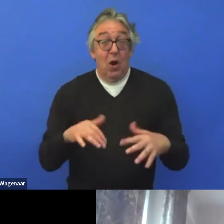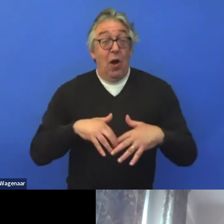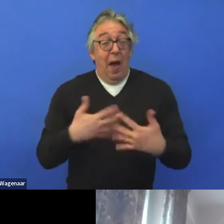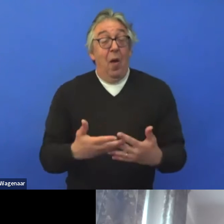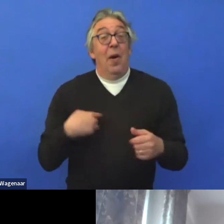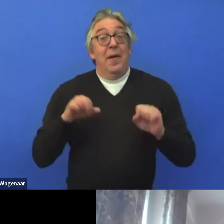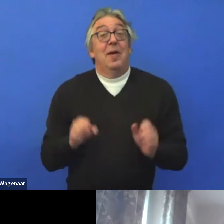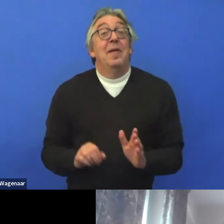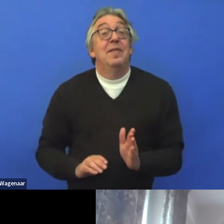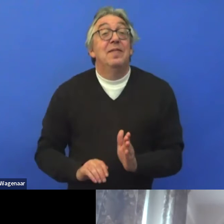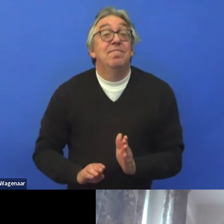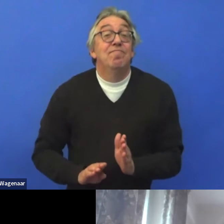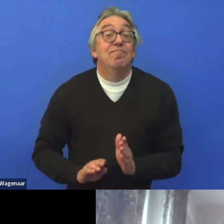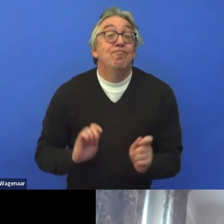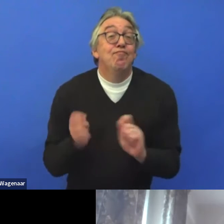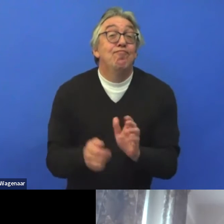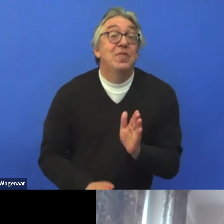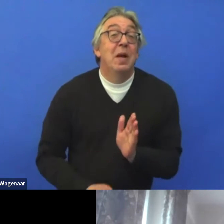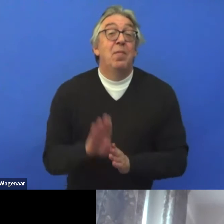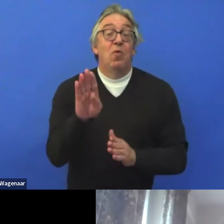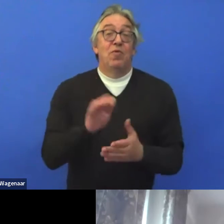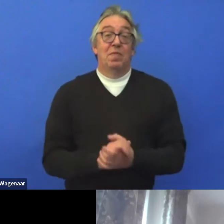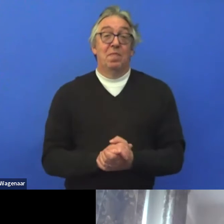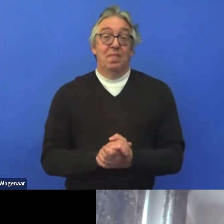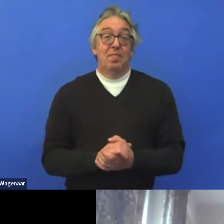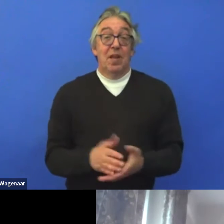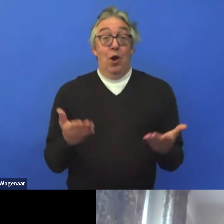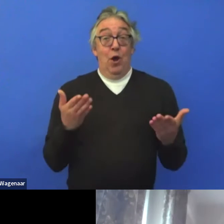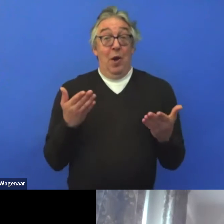I want to leave it with Salma.